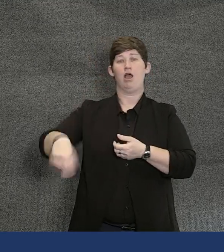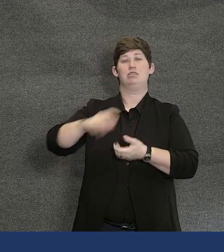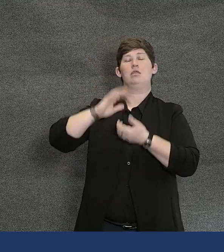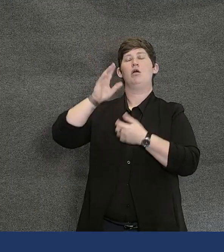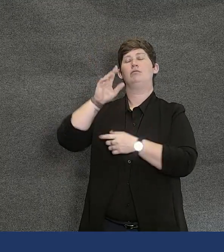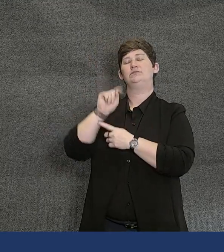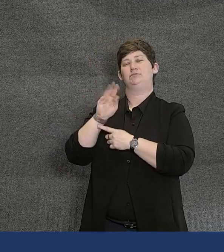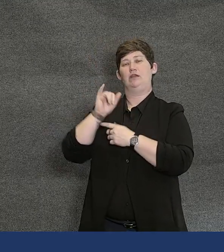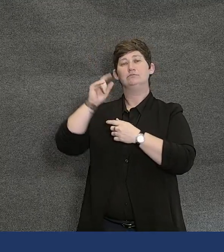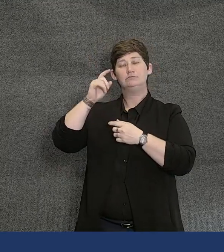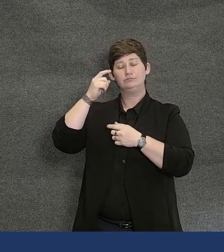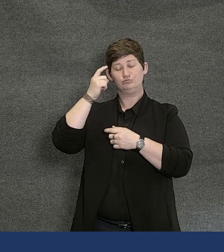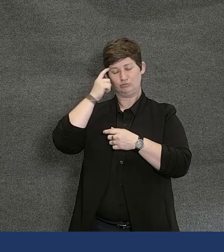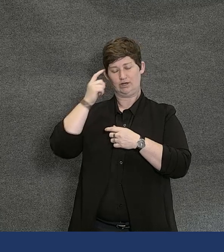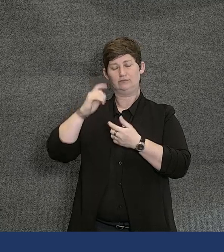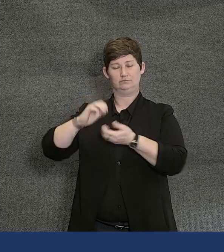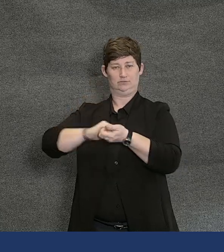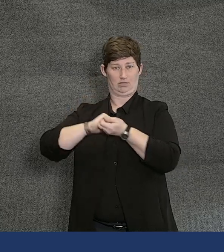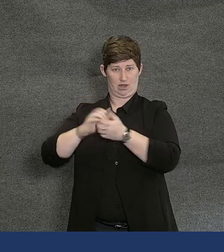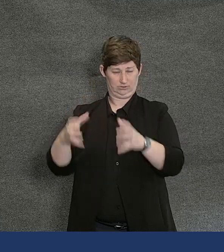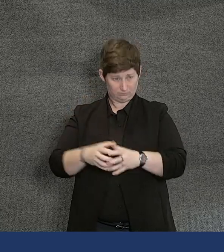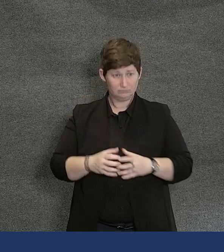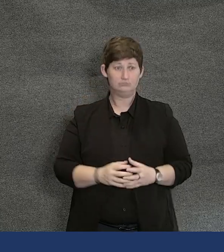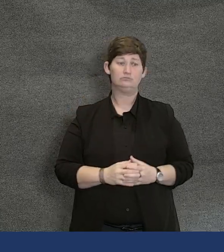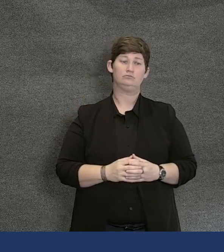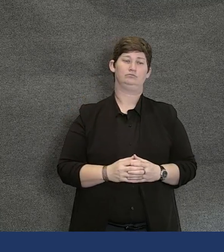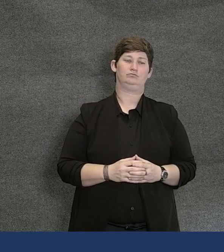ago where VSI Labs, which is an autonomous vehicle research